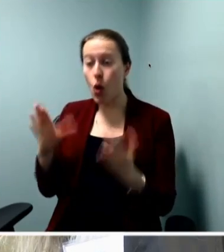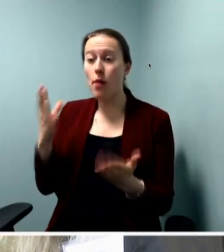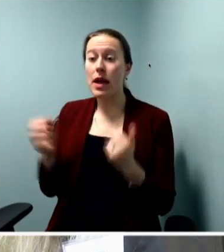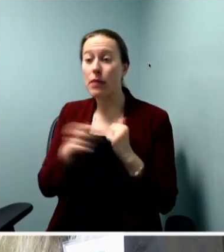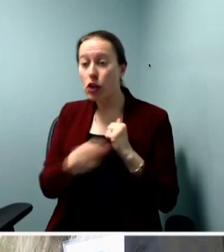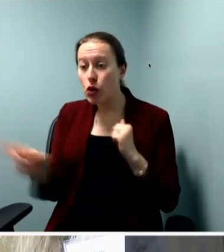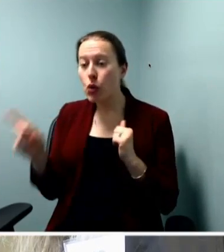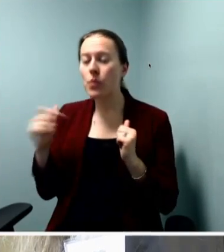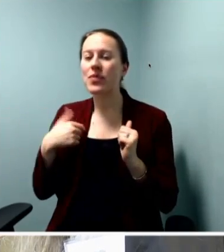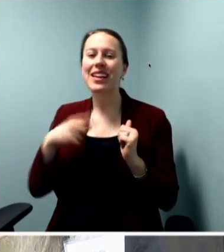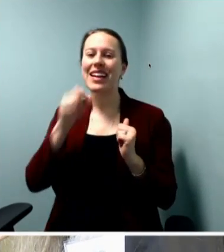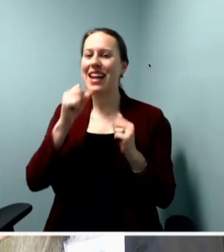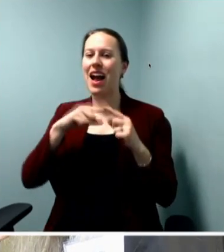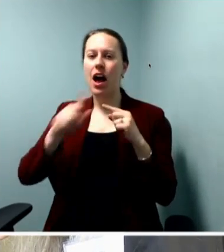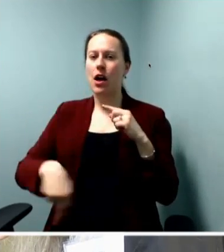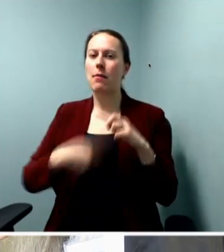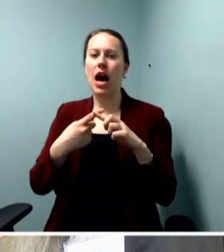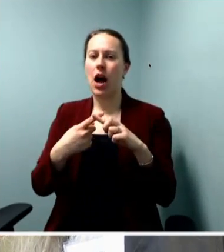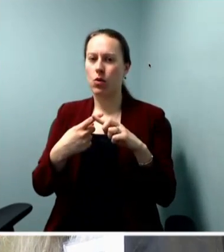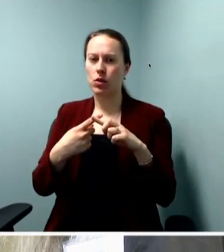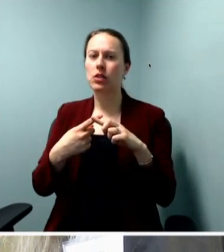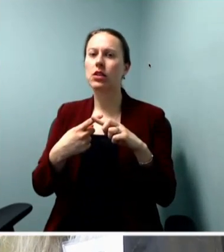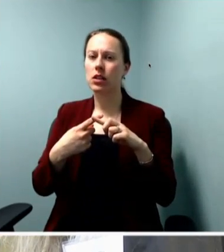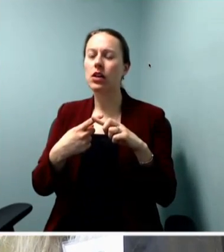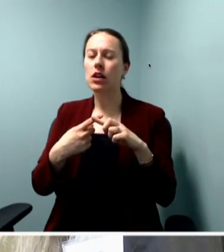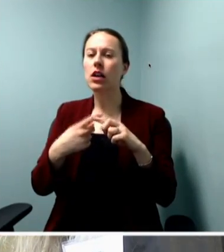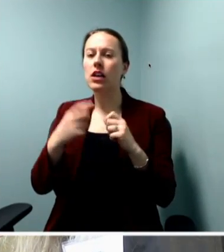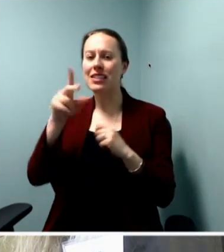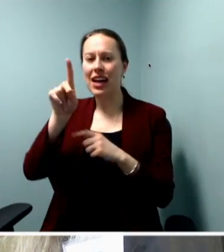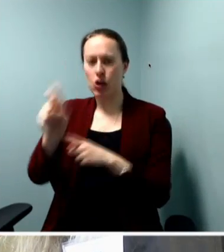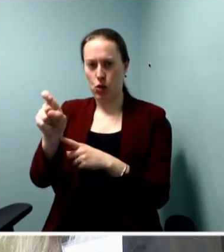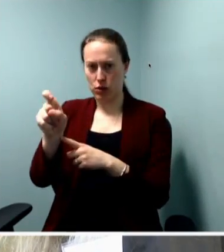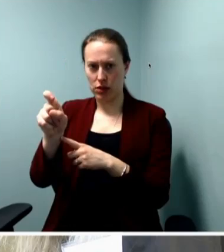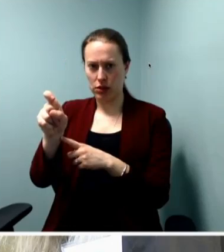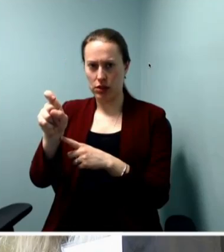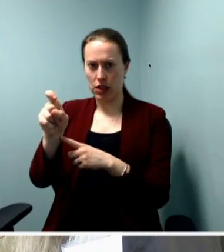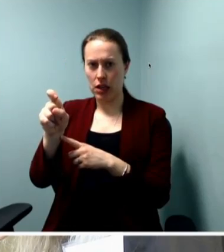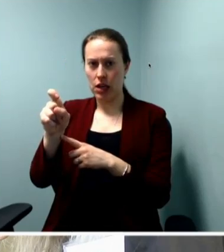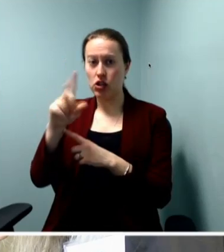it doesn't mean ignore the diagnosis, but understand you're talking to a human